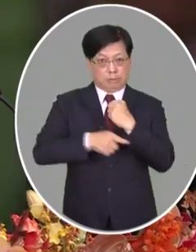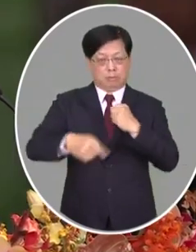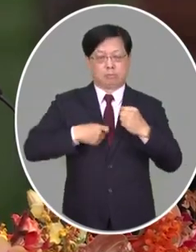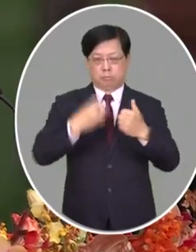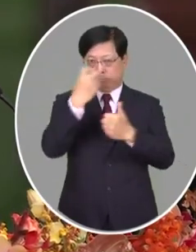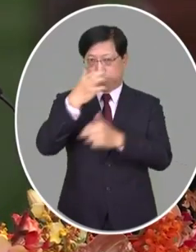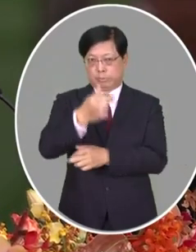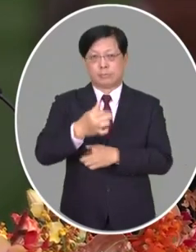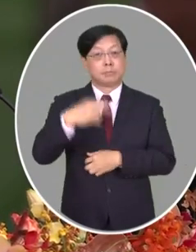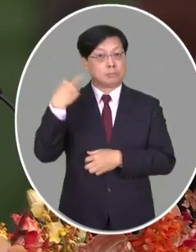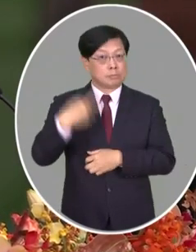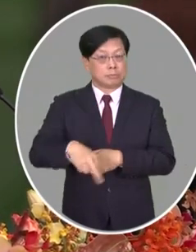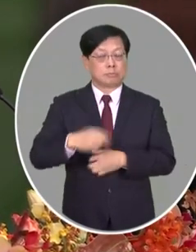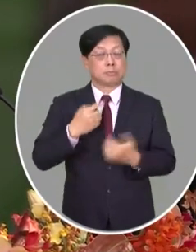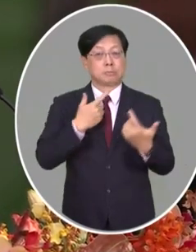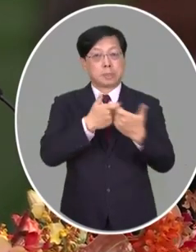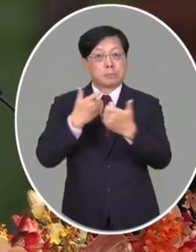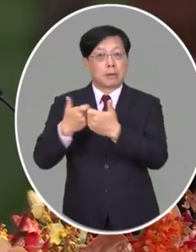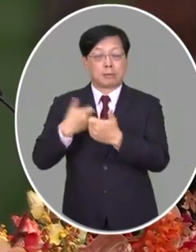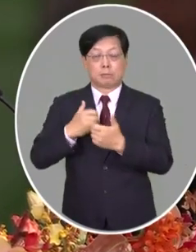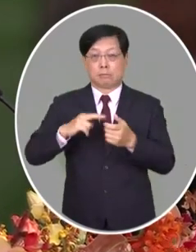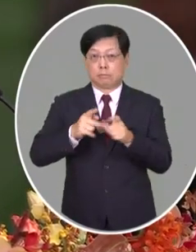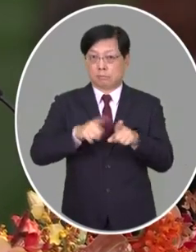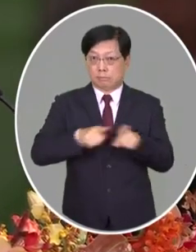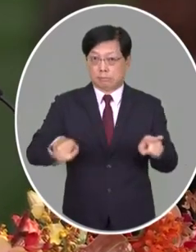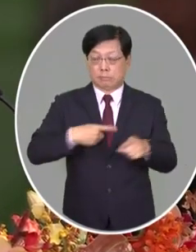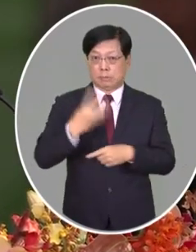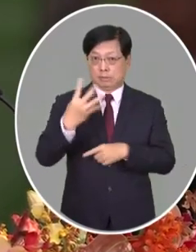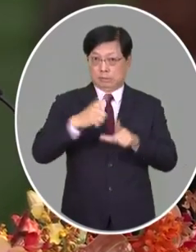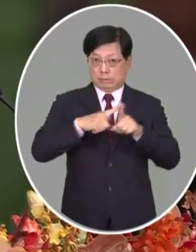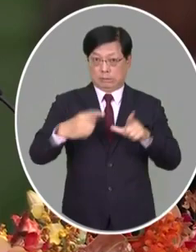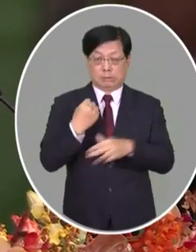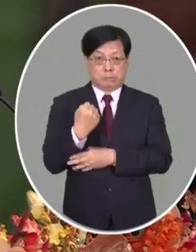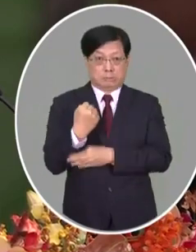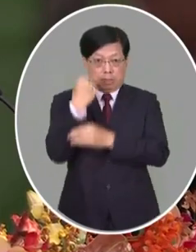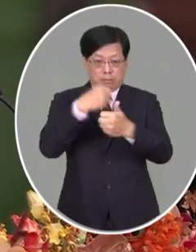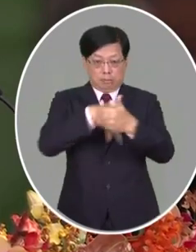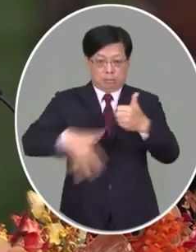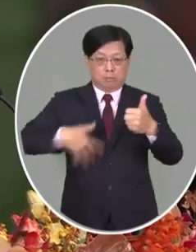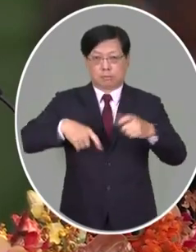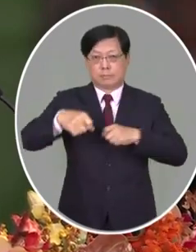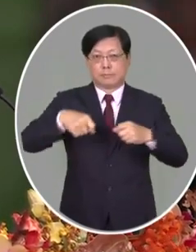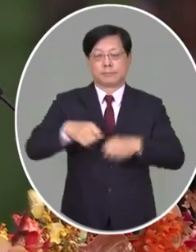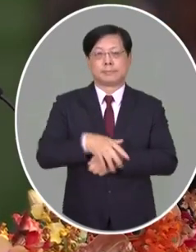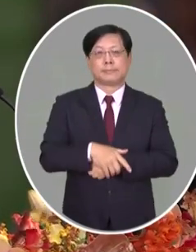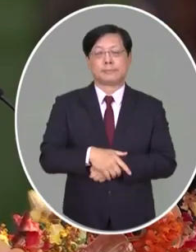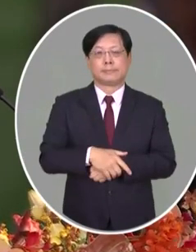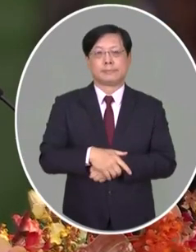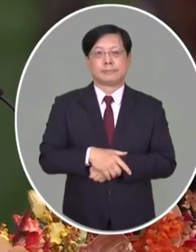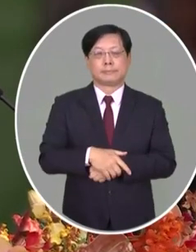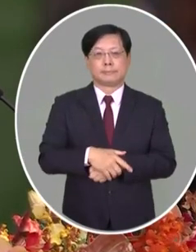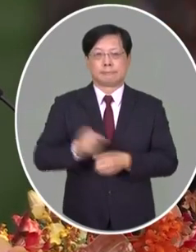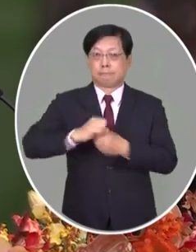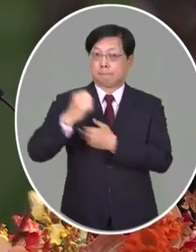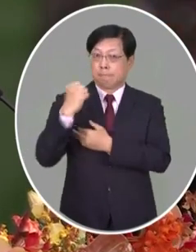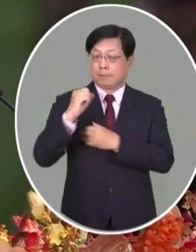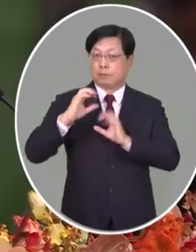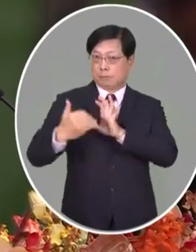and actively implement the four pillars of peace action plan, strengthen national defense,